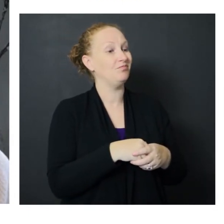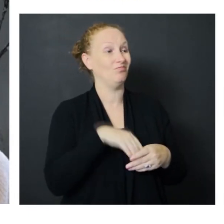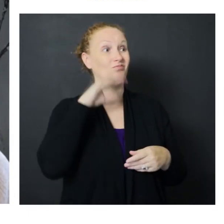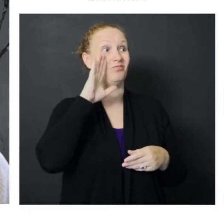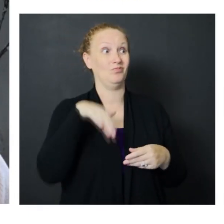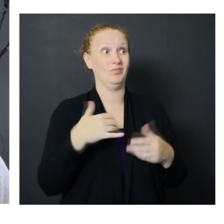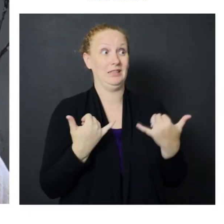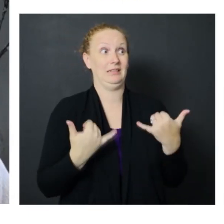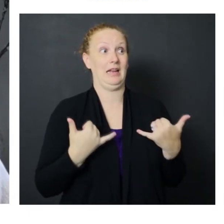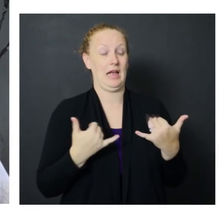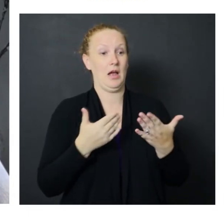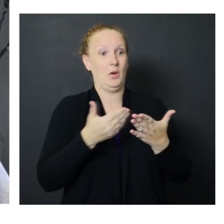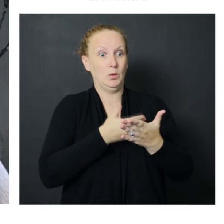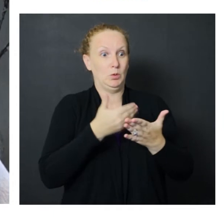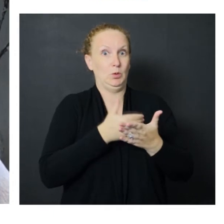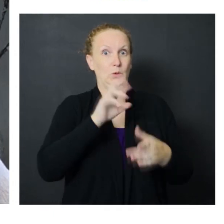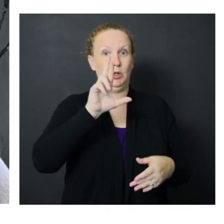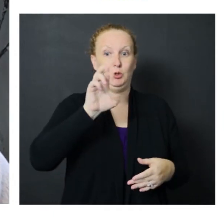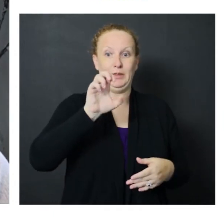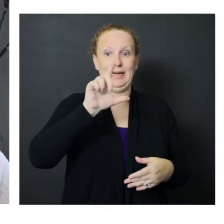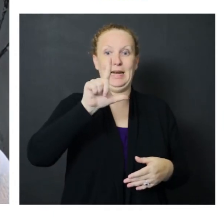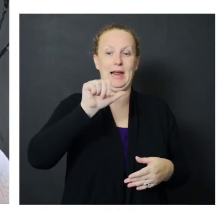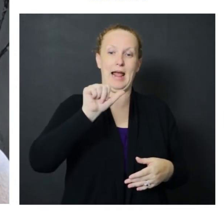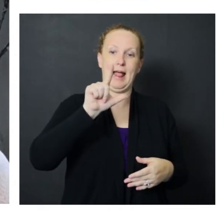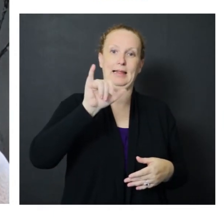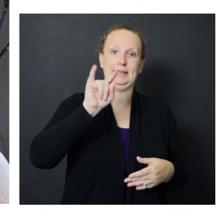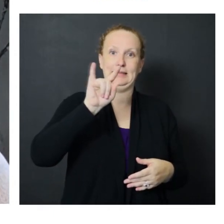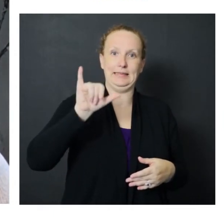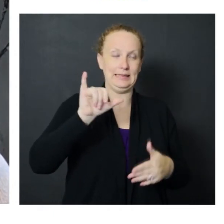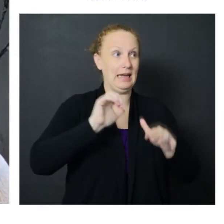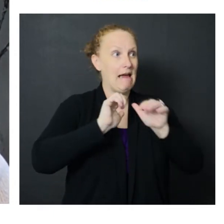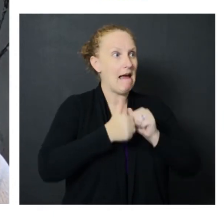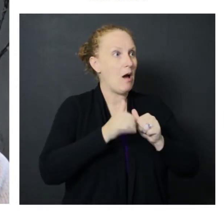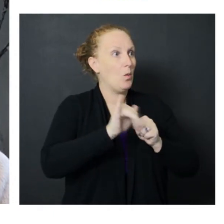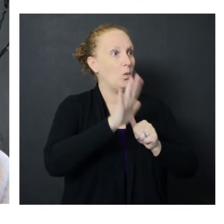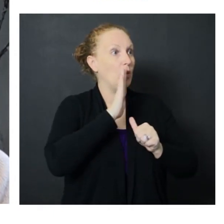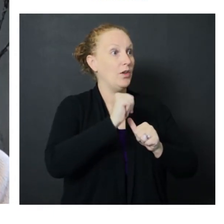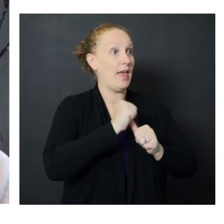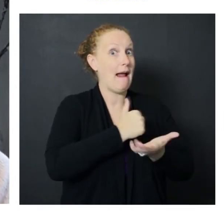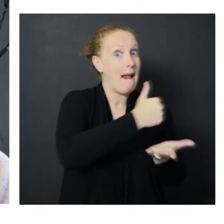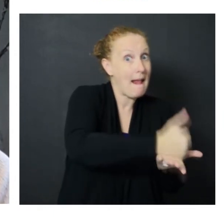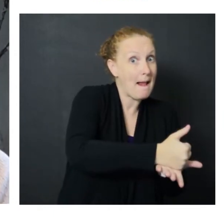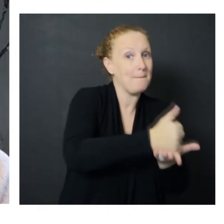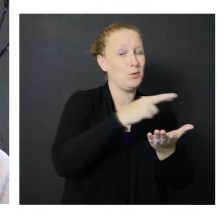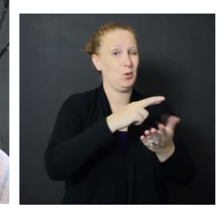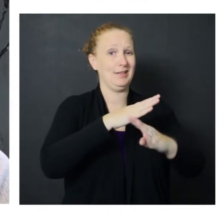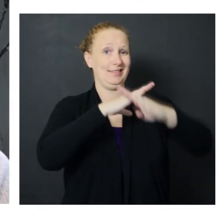reality hinder or help language access for patients